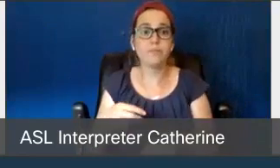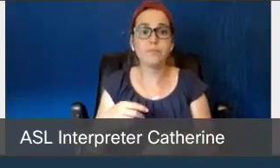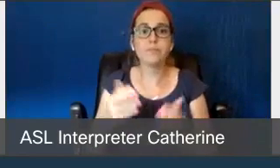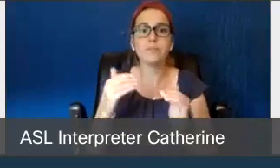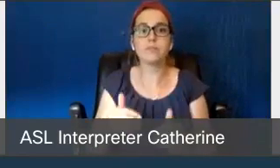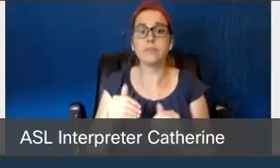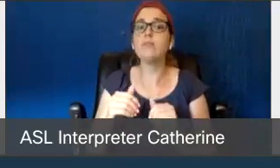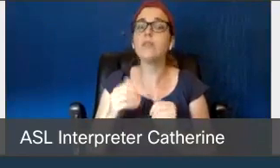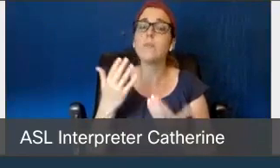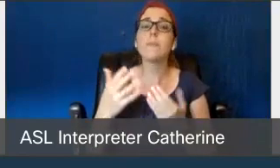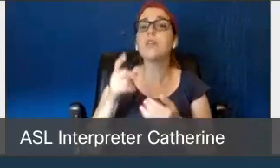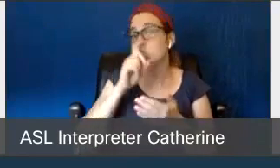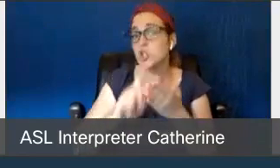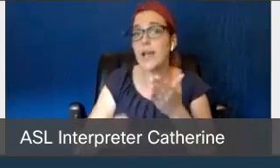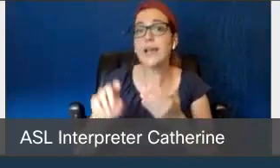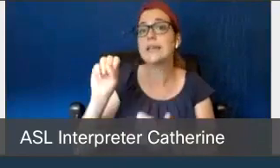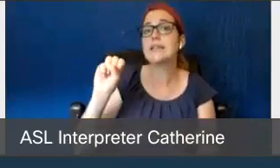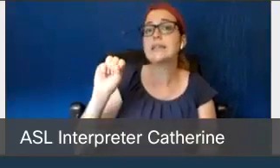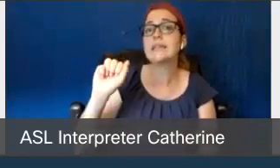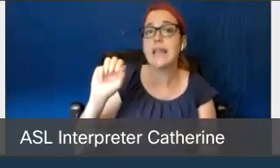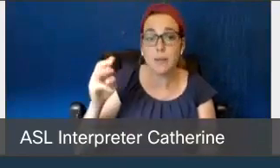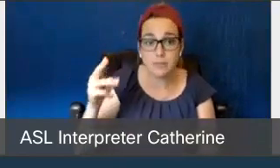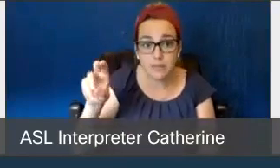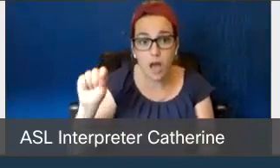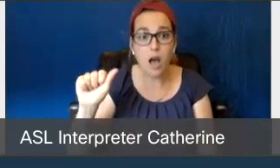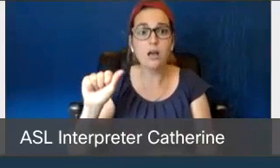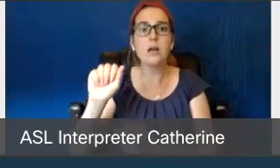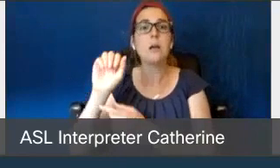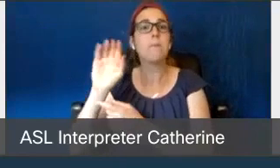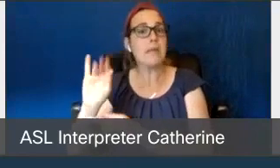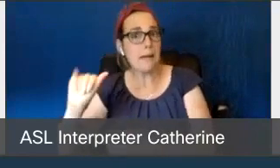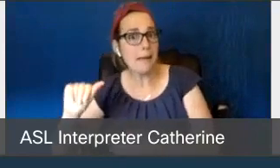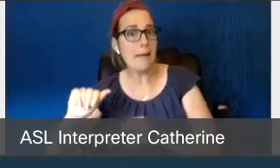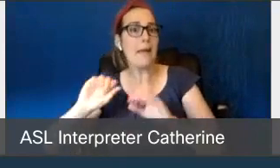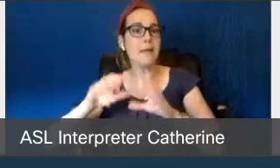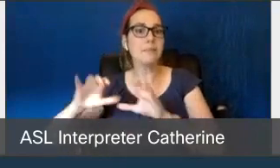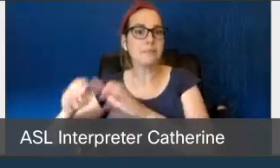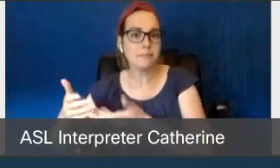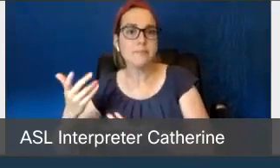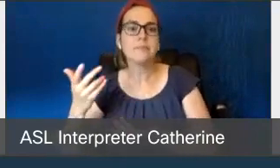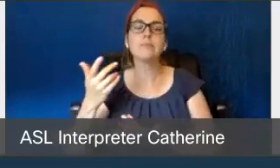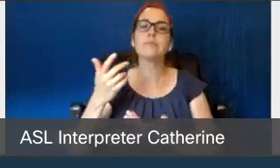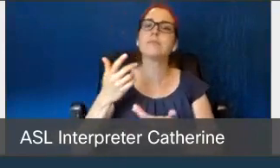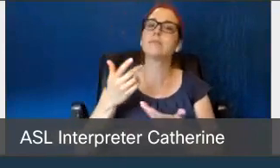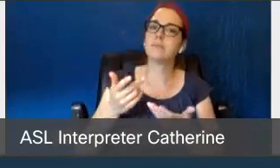by SAMHSA and BJA they're always out there. Make sure that if you stay involved in these, a lot of these come up all the time.